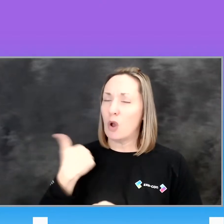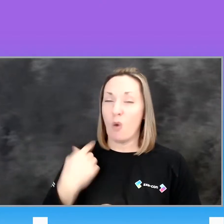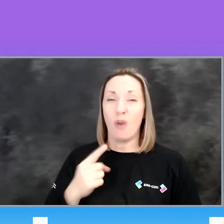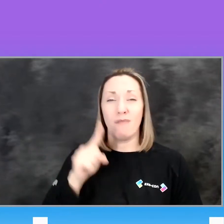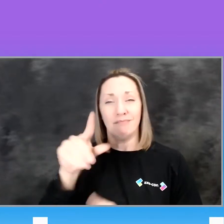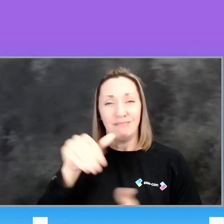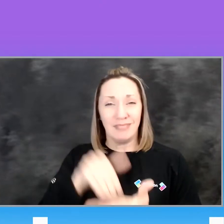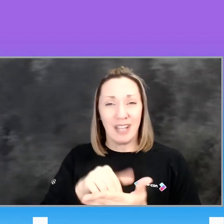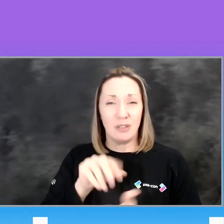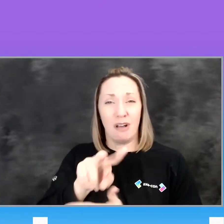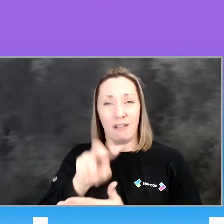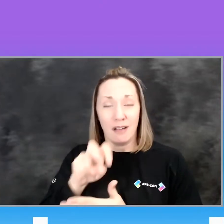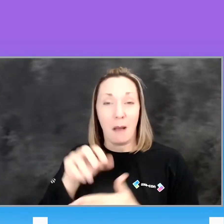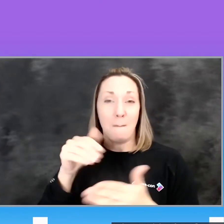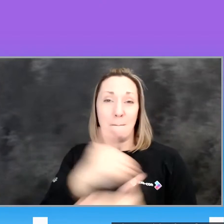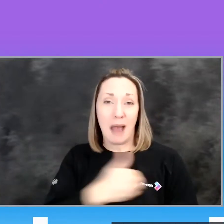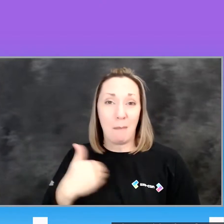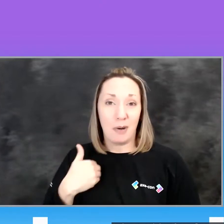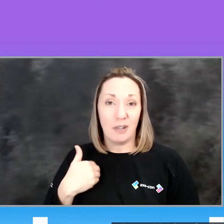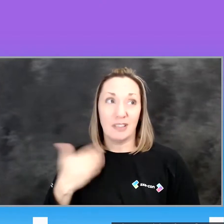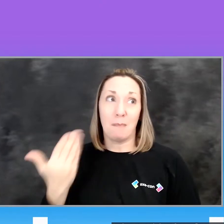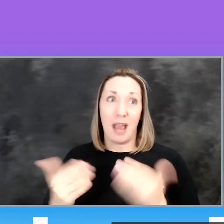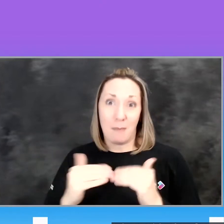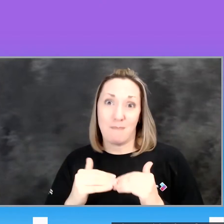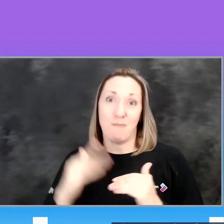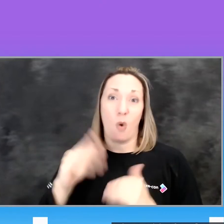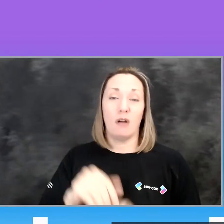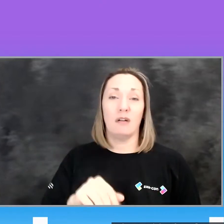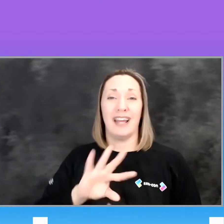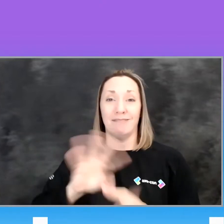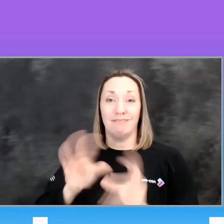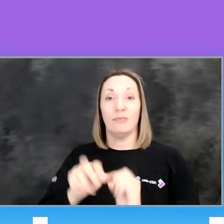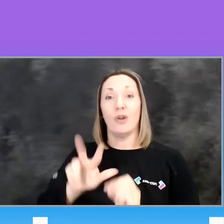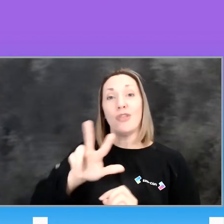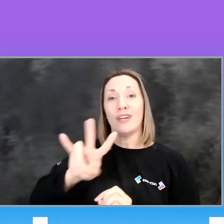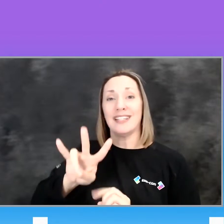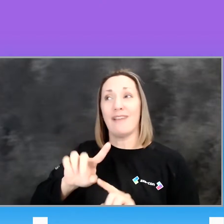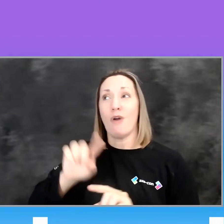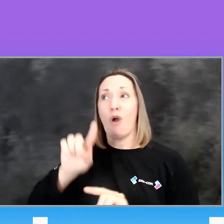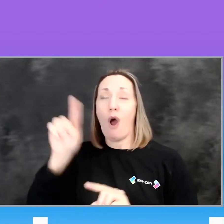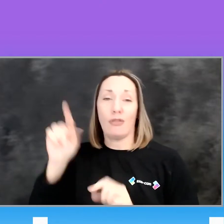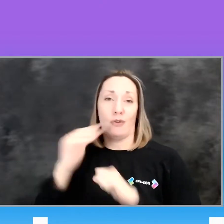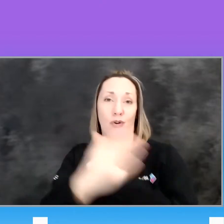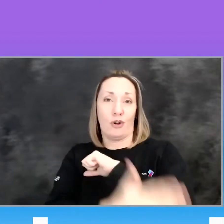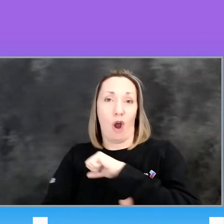more in 37 countries, and we've